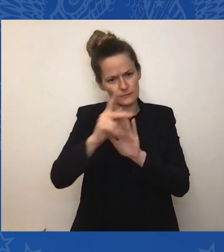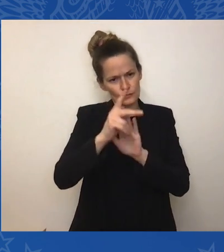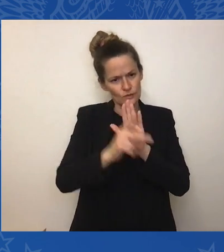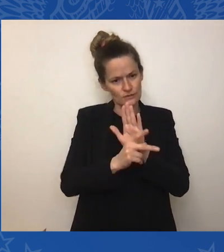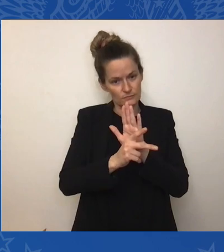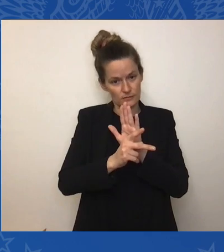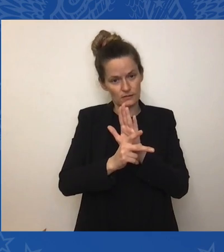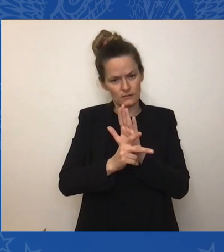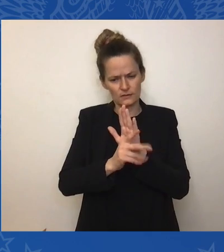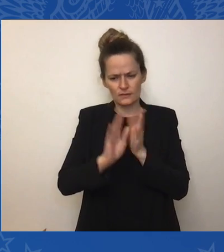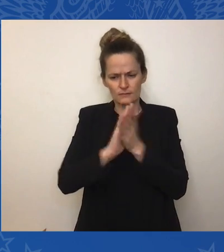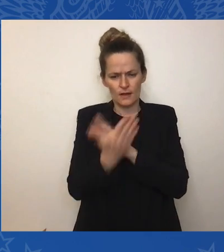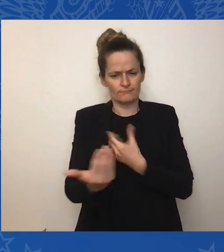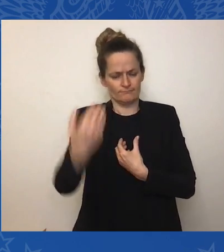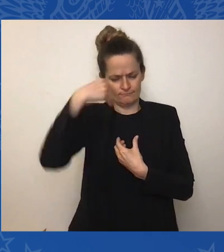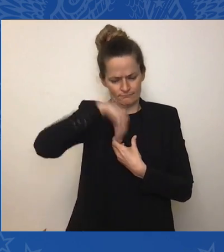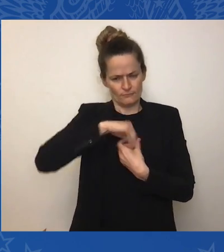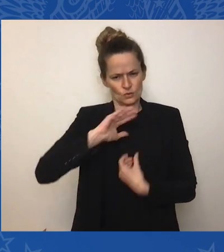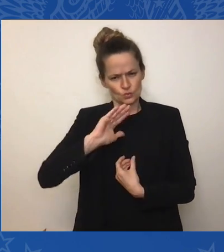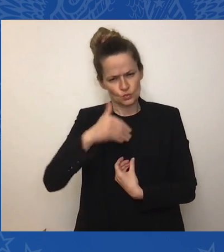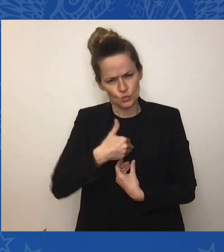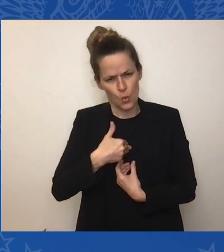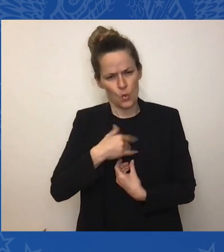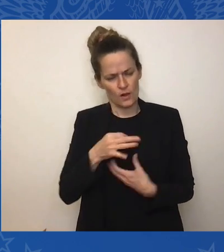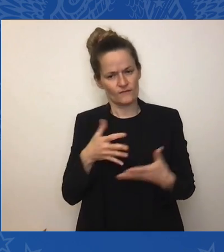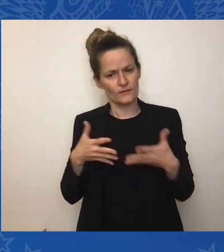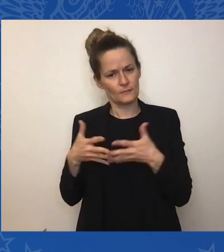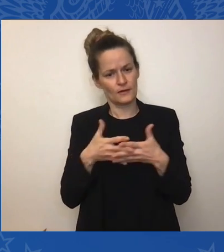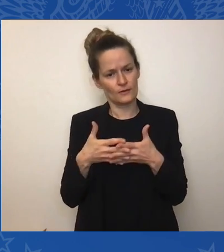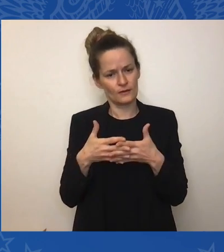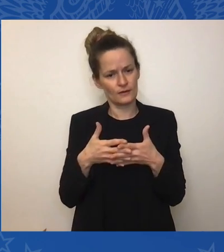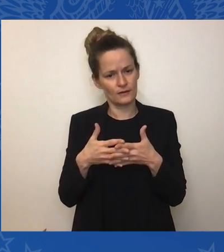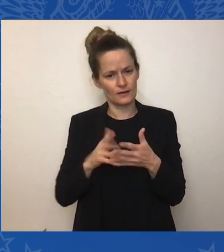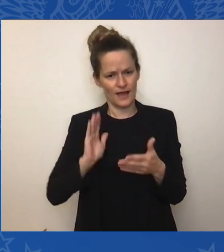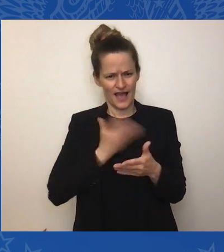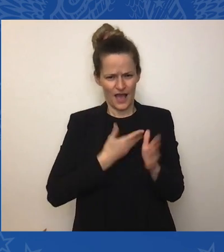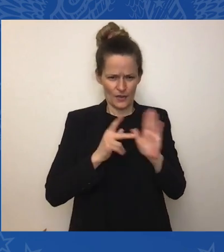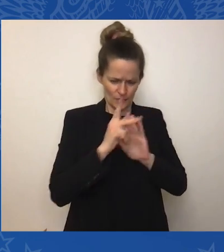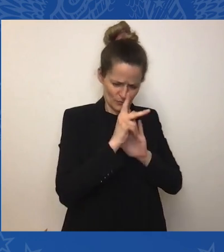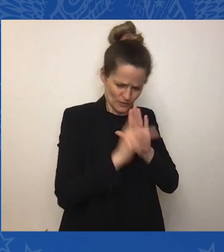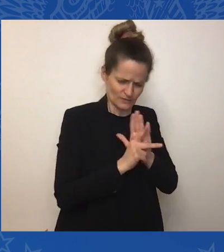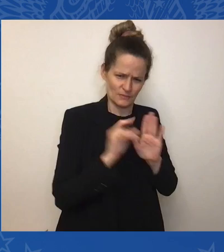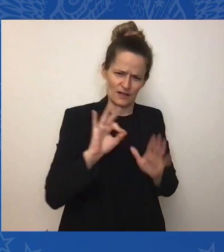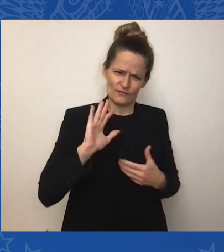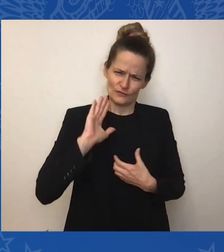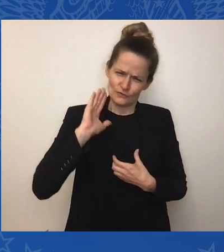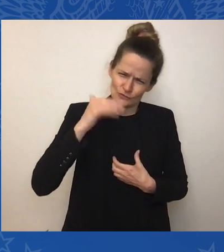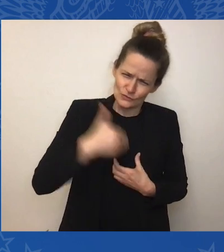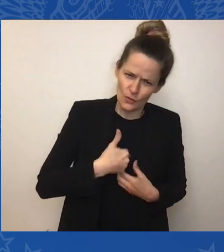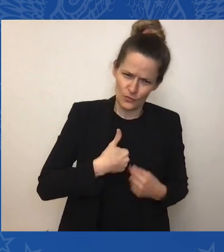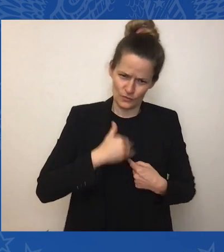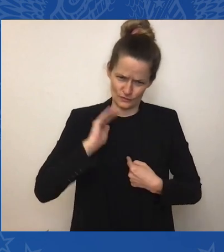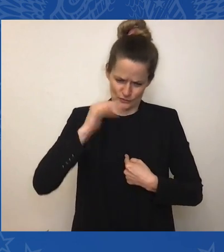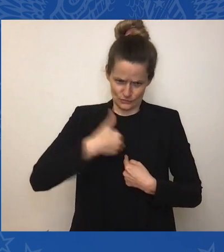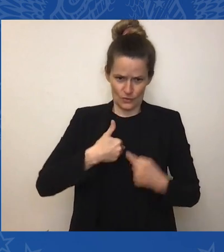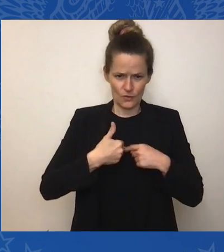The principle must guide you and your lives regardless of your politics -conservative or liberal -- but just human decency.